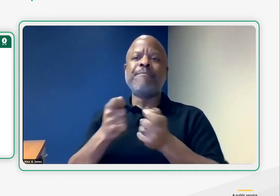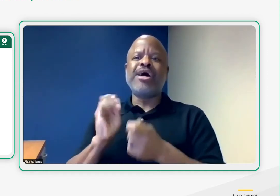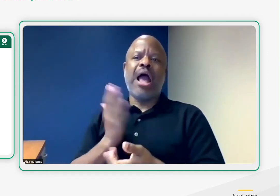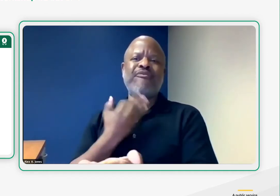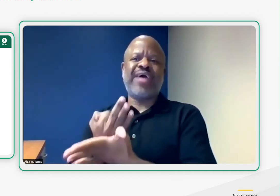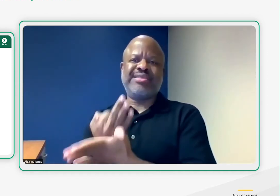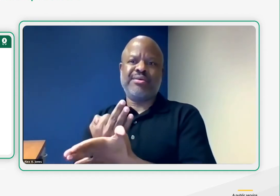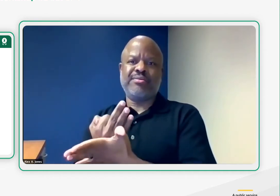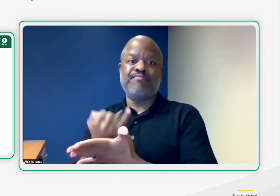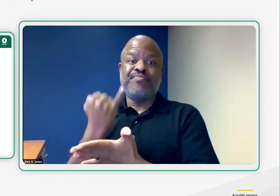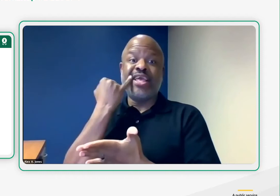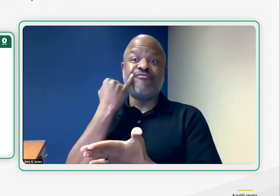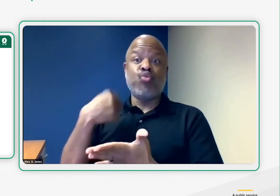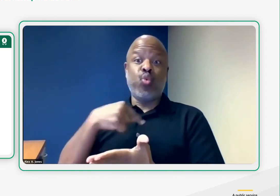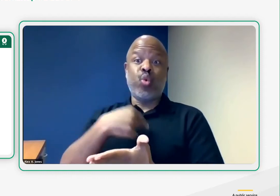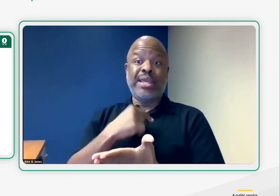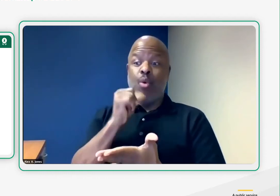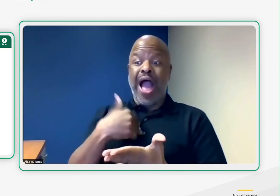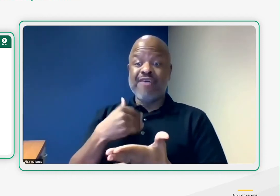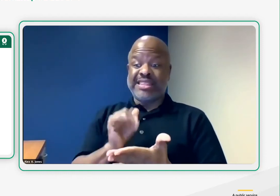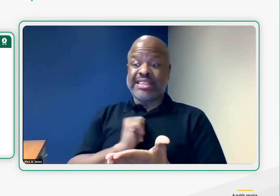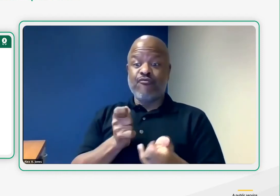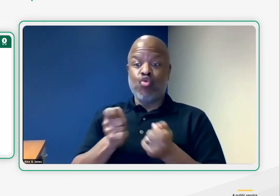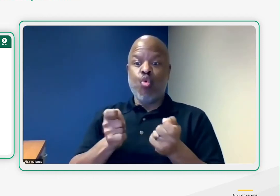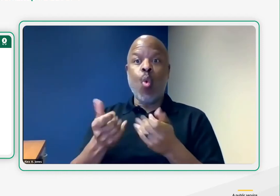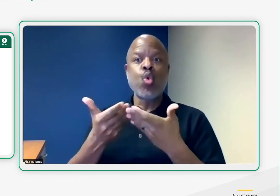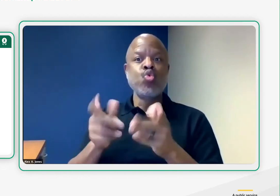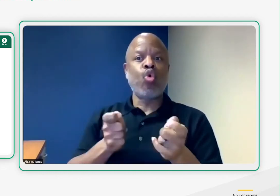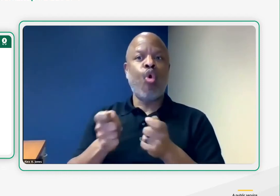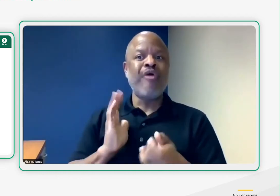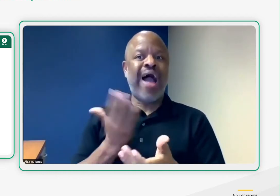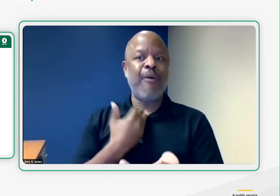And we start to lose control of our own personal finances.